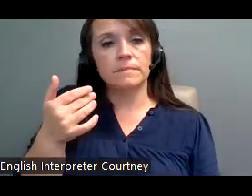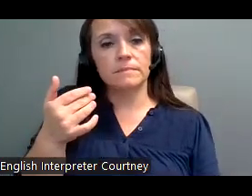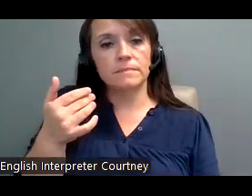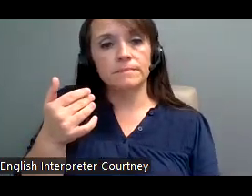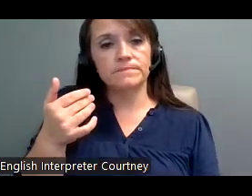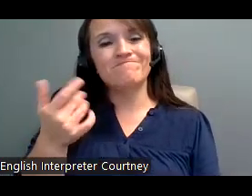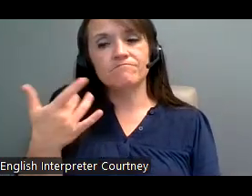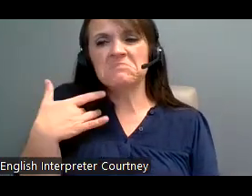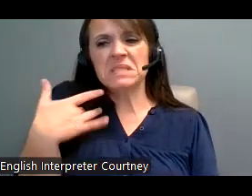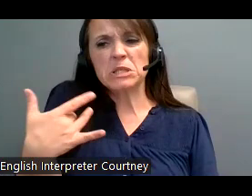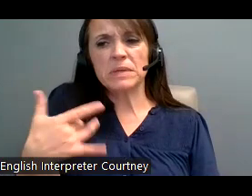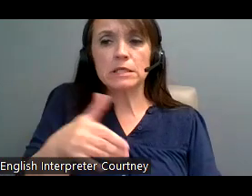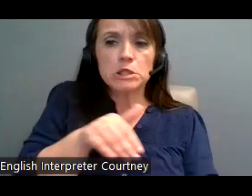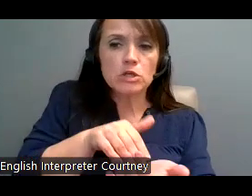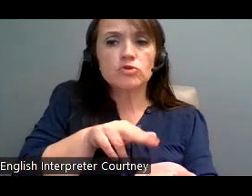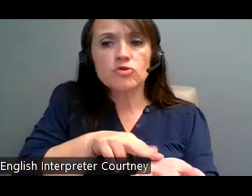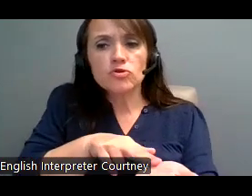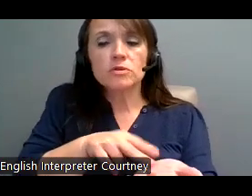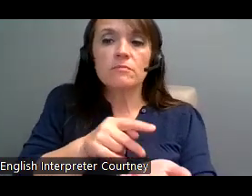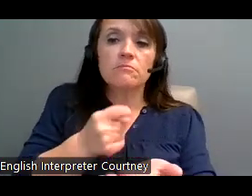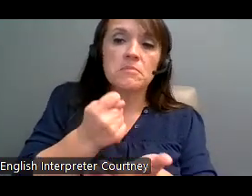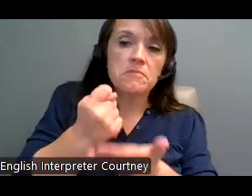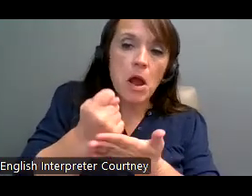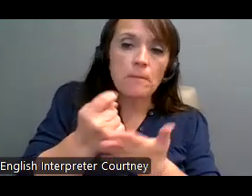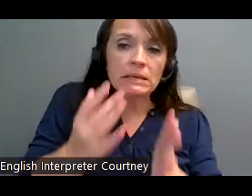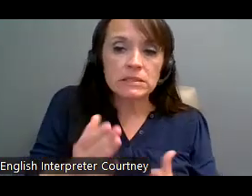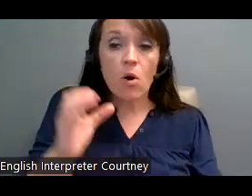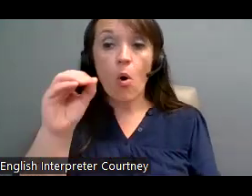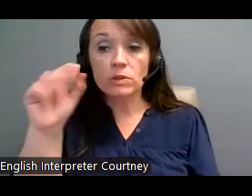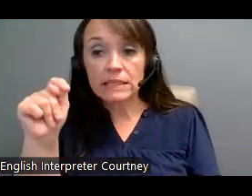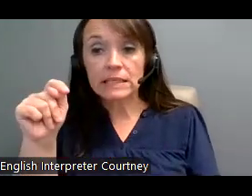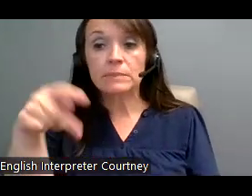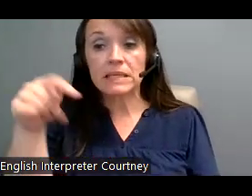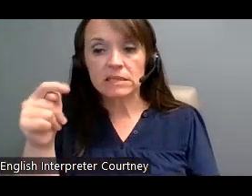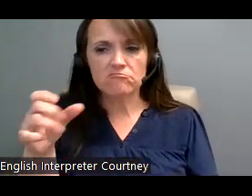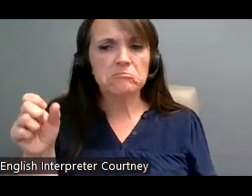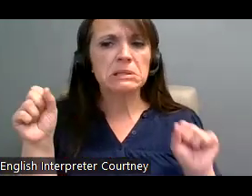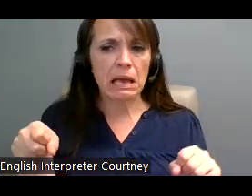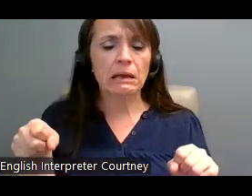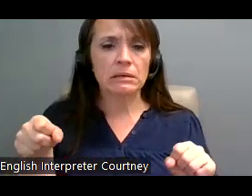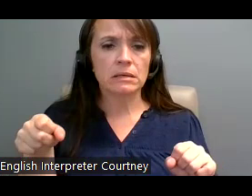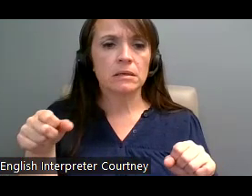professionals, it can be a therapist, occupational therapist or something like that. Does sometimes